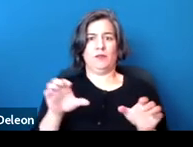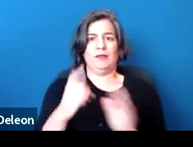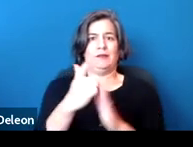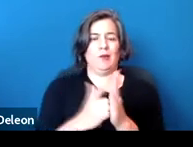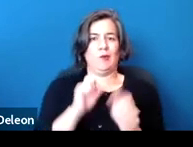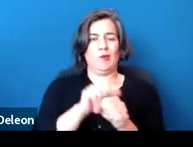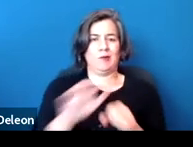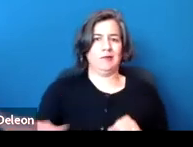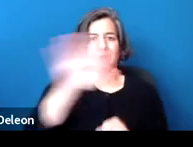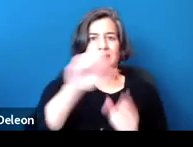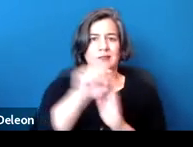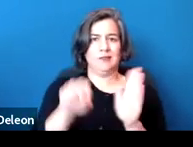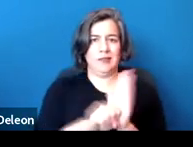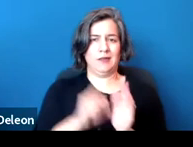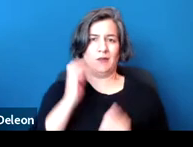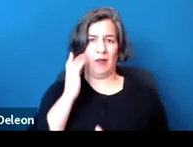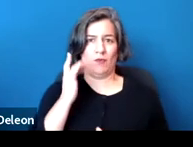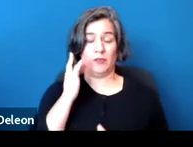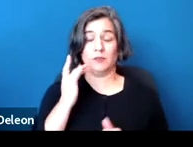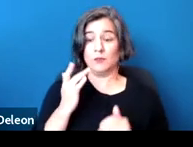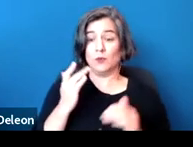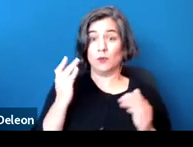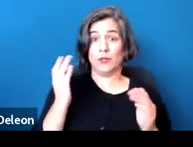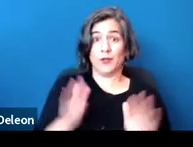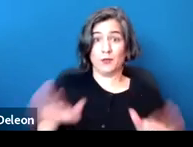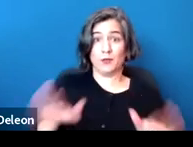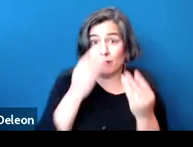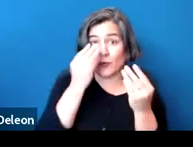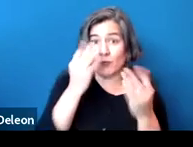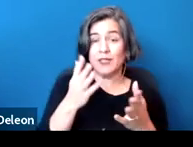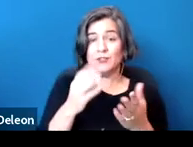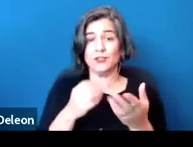which means that we are here to provide technical assistance on disability rights,